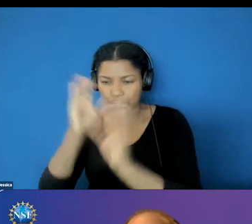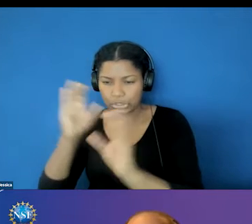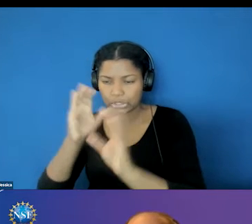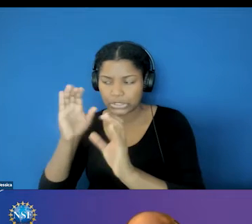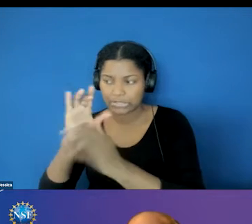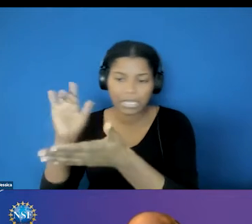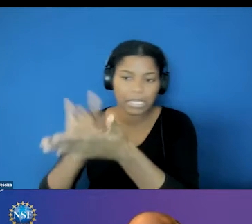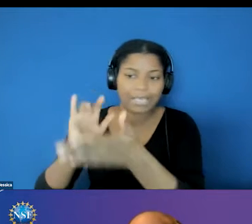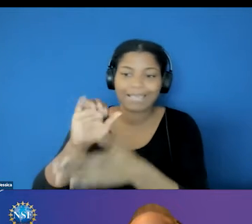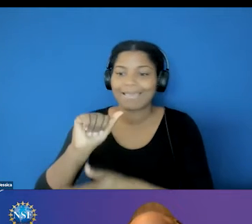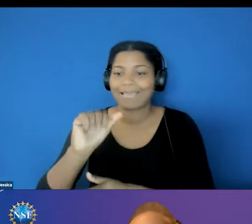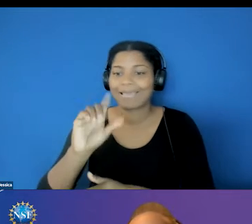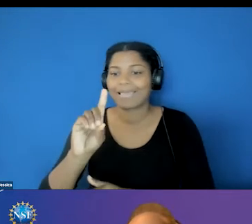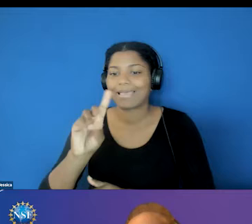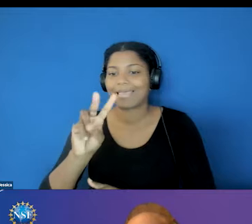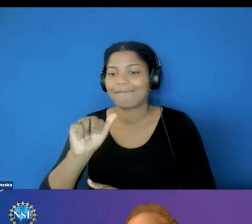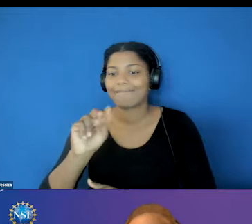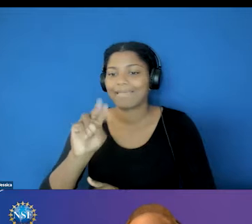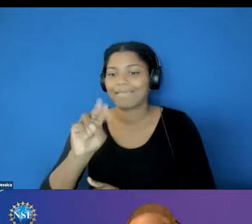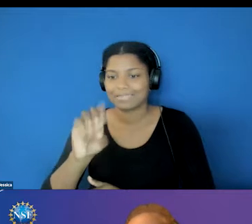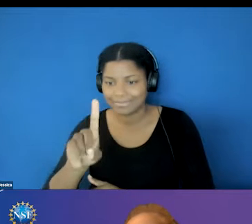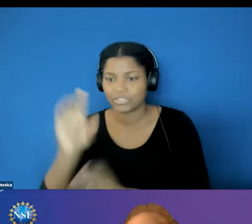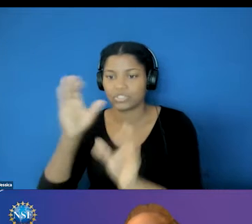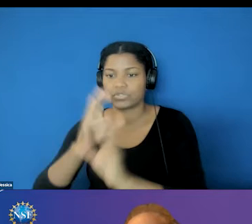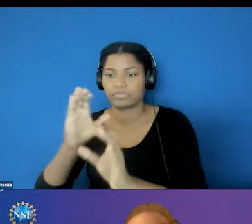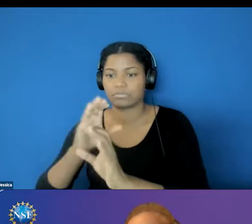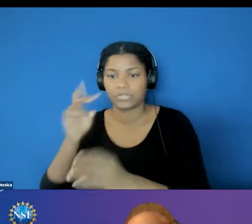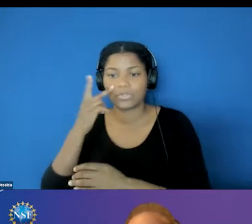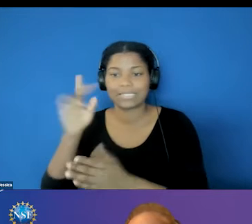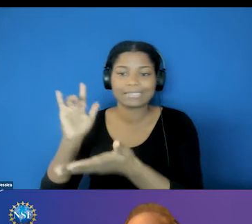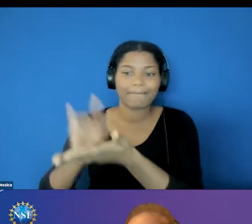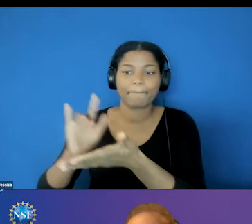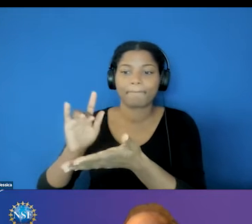And there you can enter the program element, or it's referred to as the Element Code,